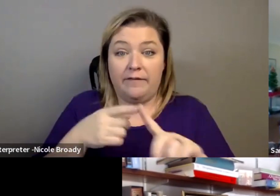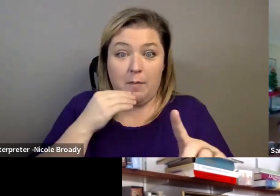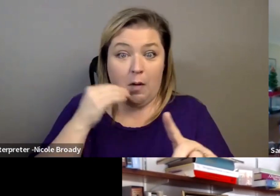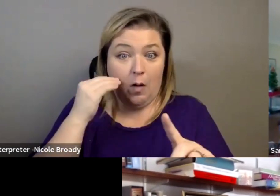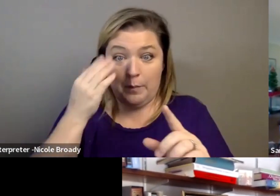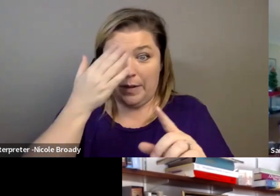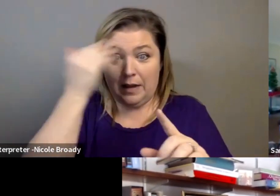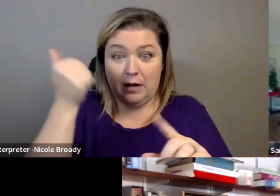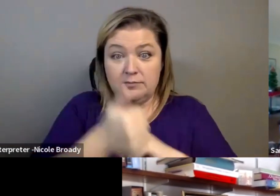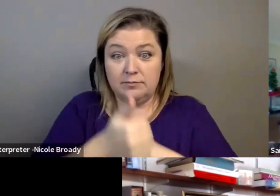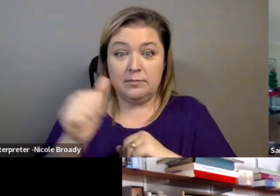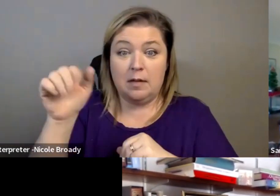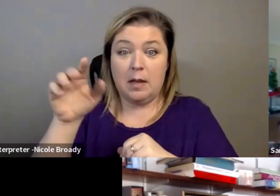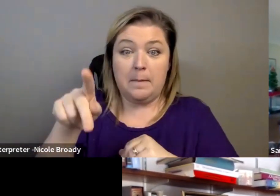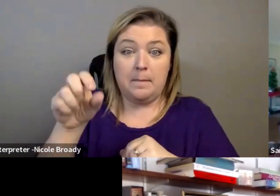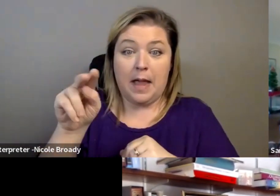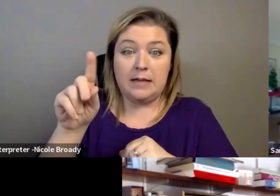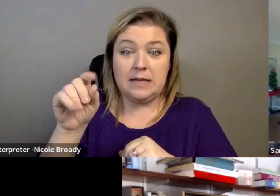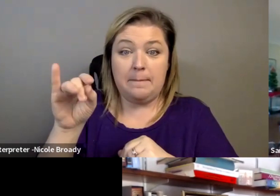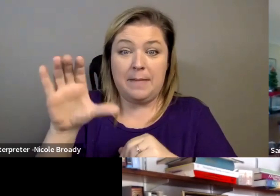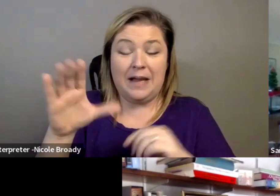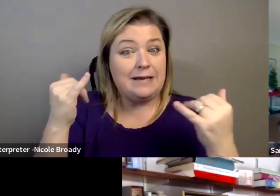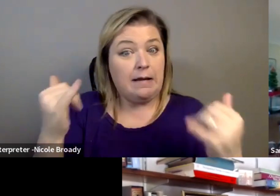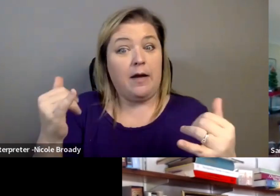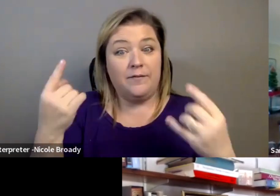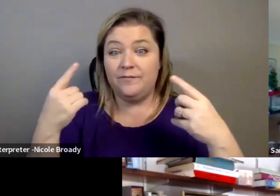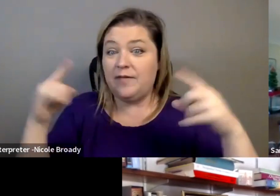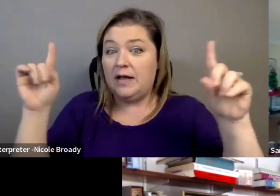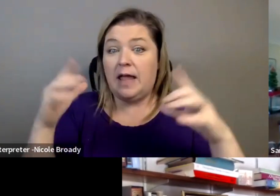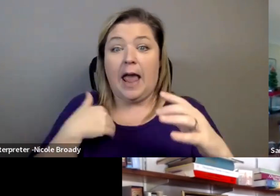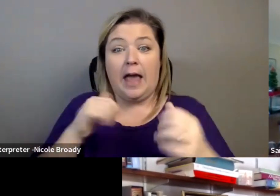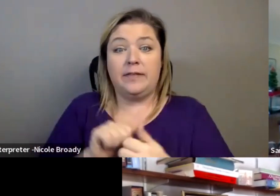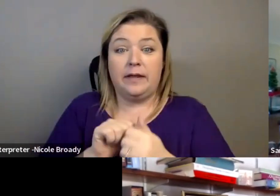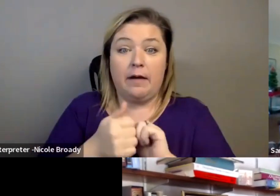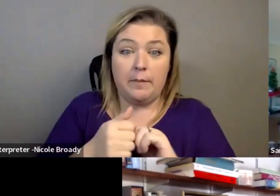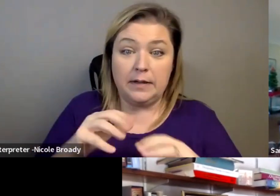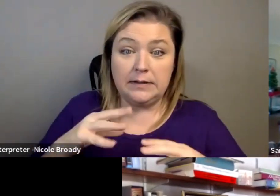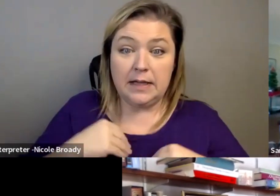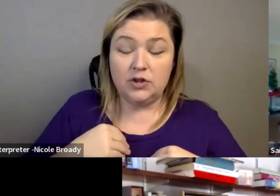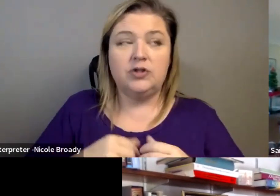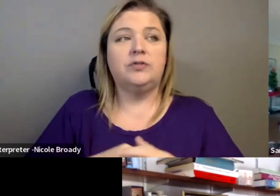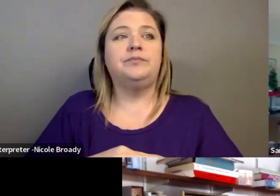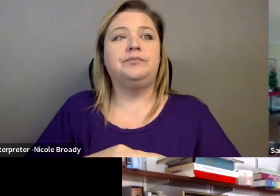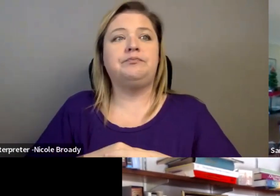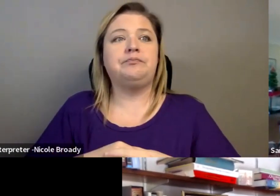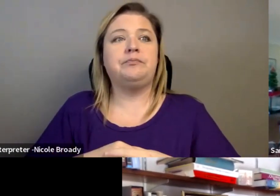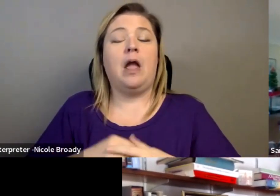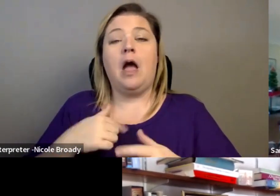accommodations. And, yeah, along with that, we saw, you know, I work in voting rights, as it was